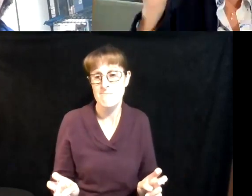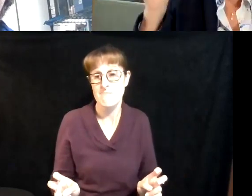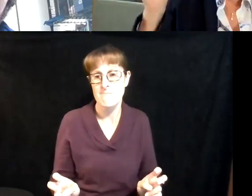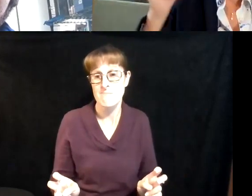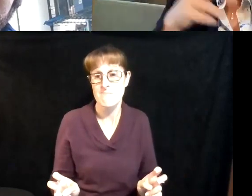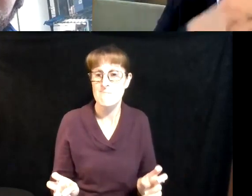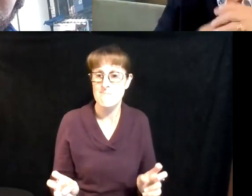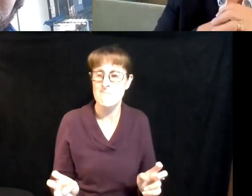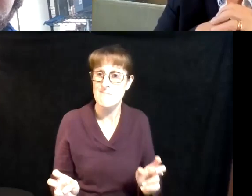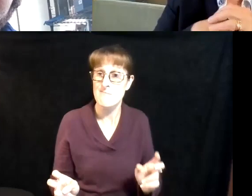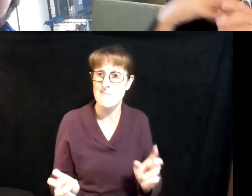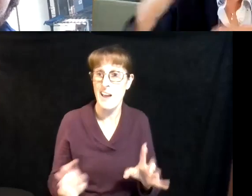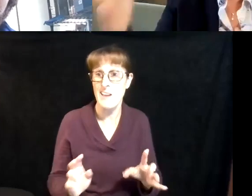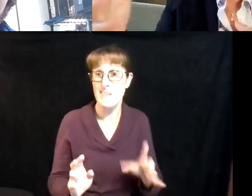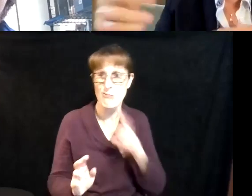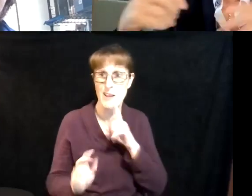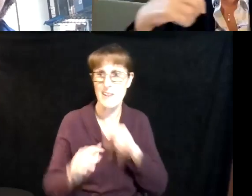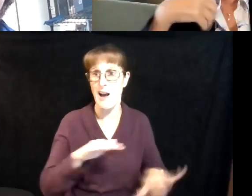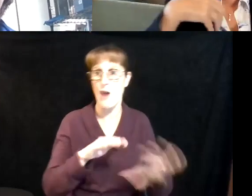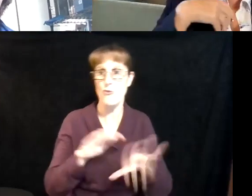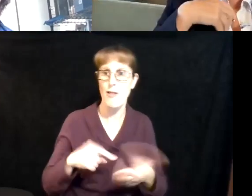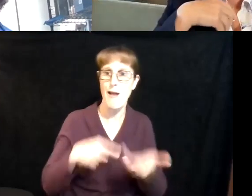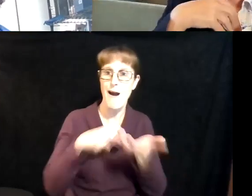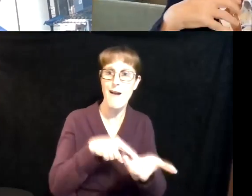of behavior modification - reinforcement, punishment.